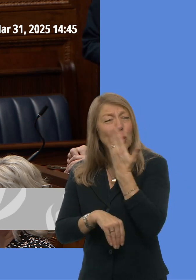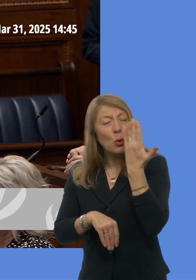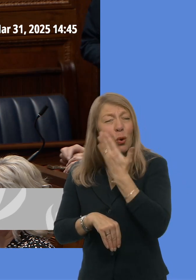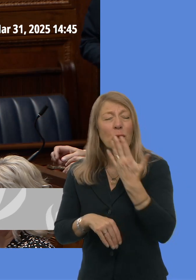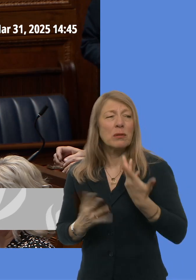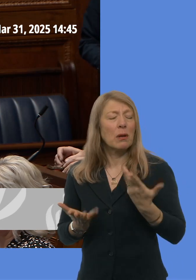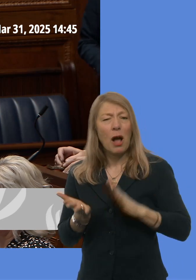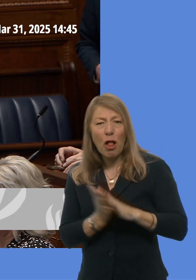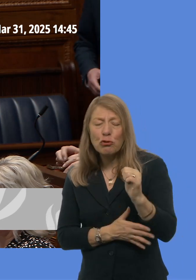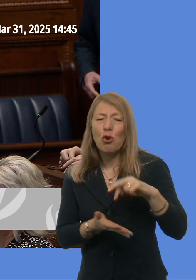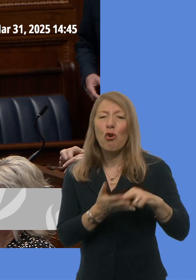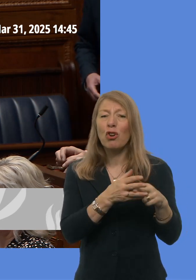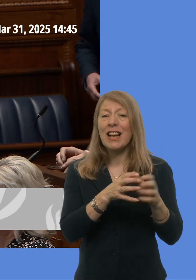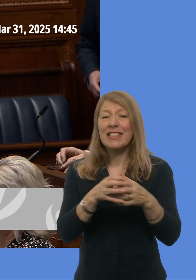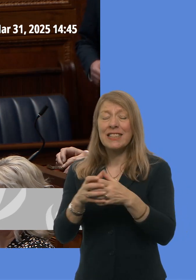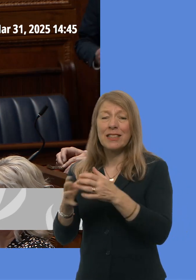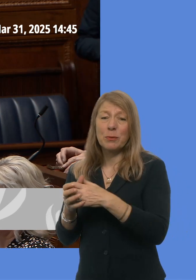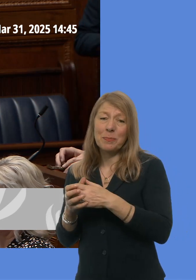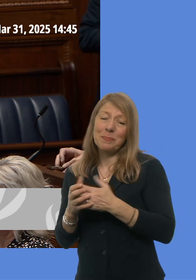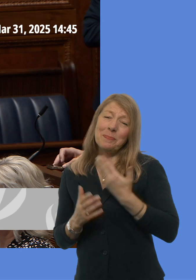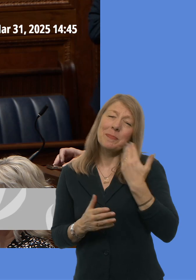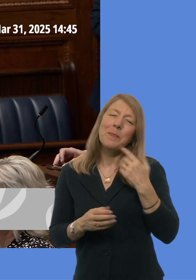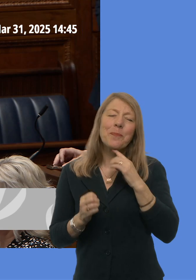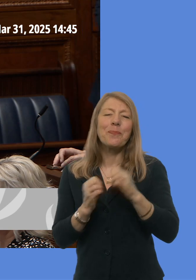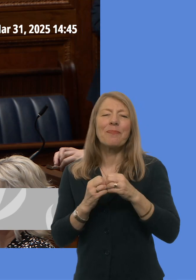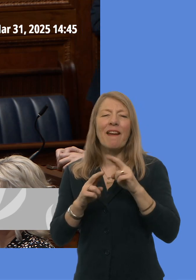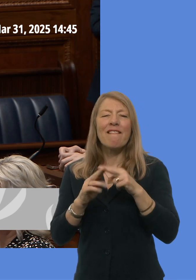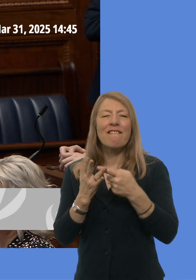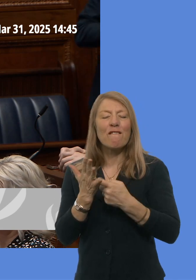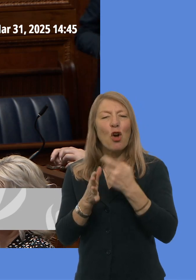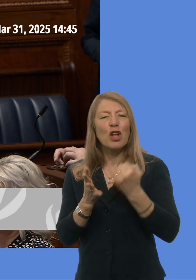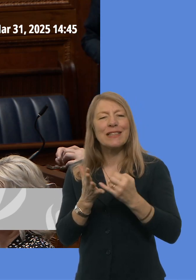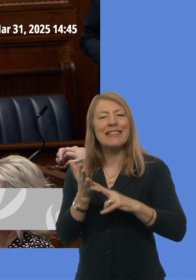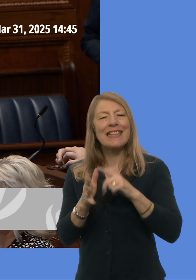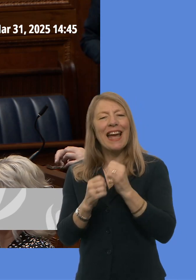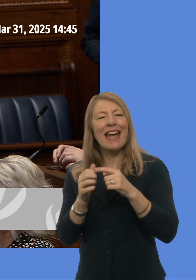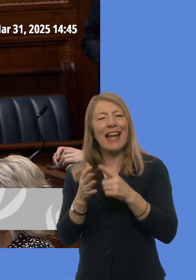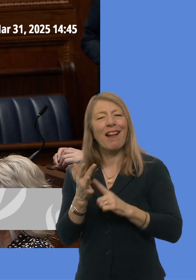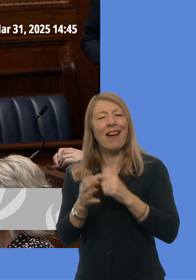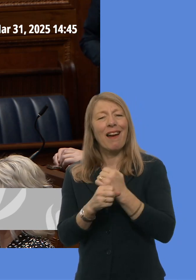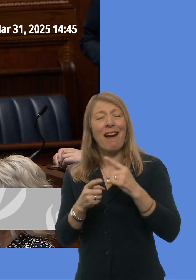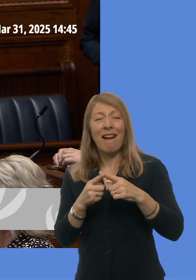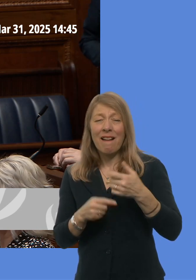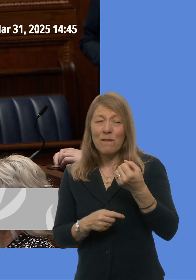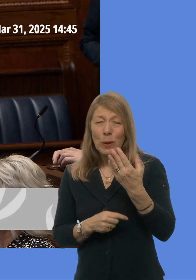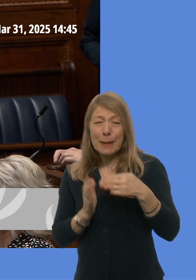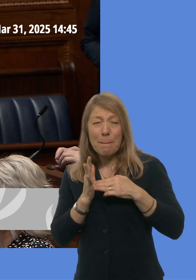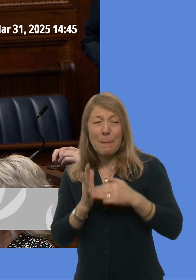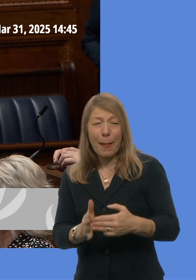Indeed, we heard reference to Gaelic and the funding issues. £14 million per year is received by that